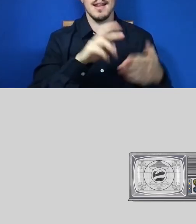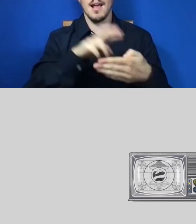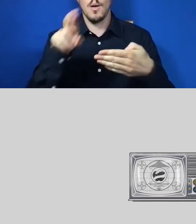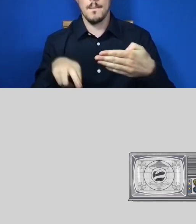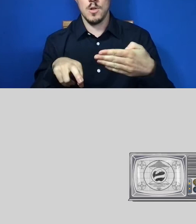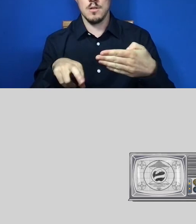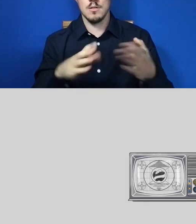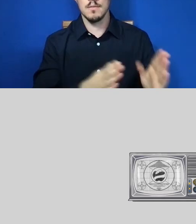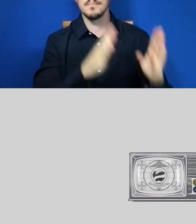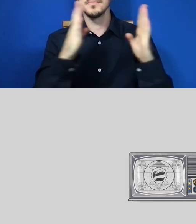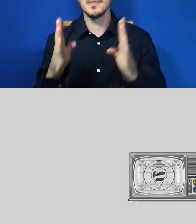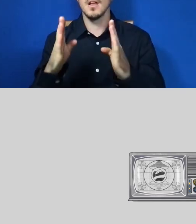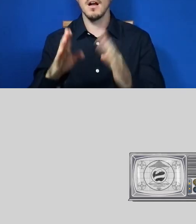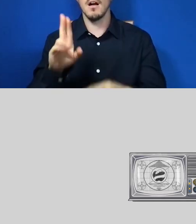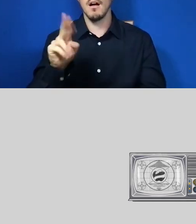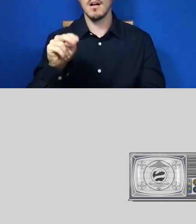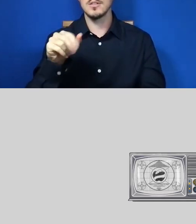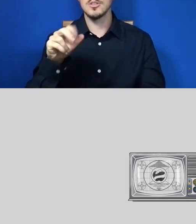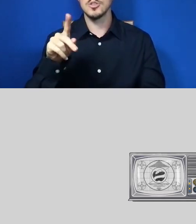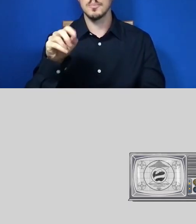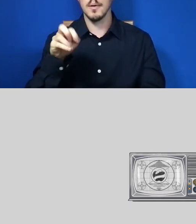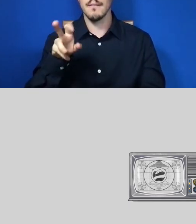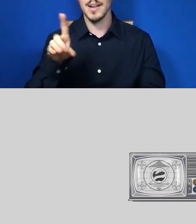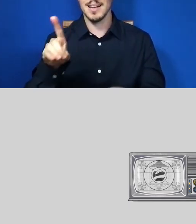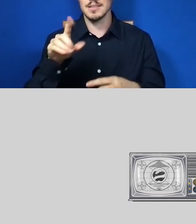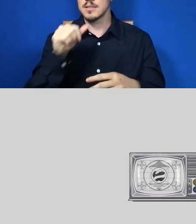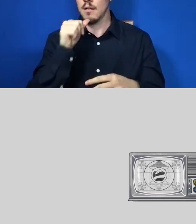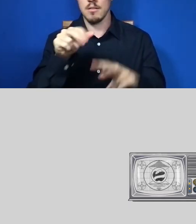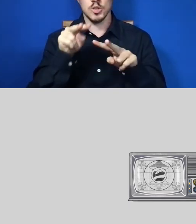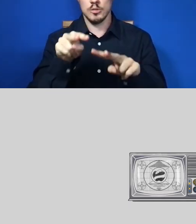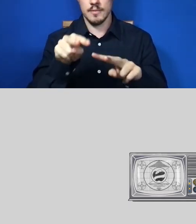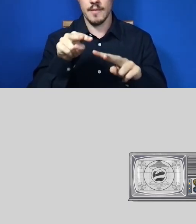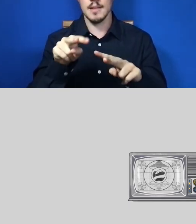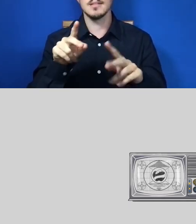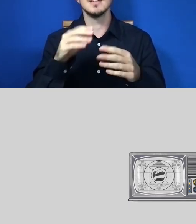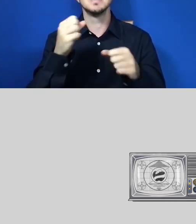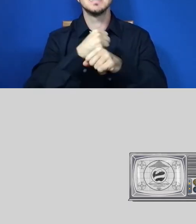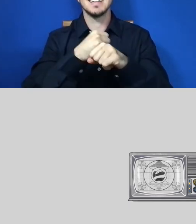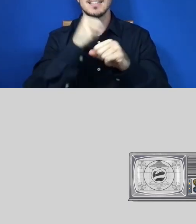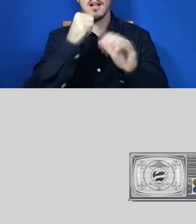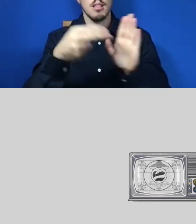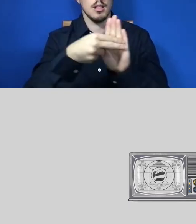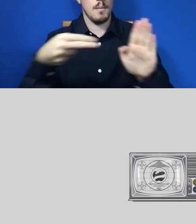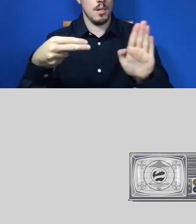Unsupervised learning is when our data is not labeled and our machine learning model's job